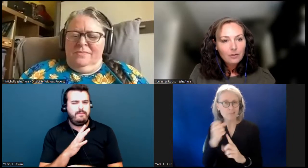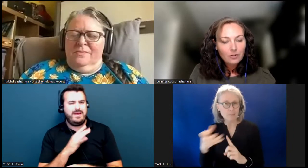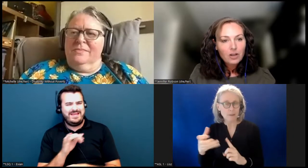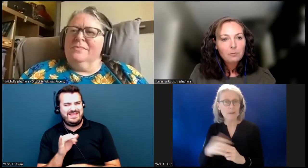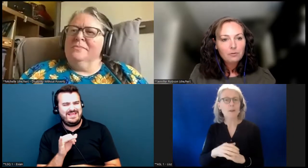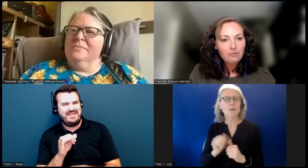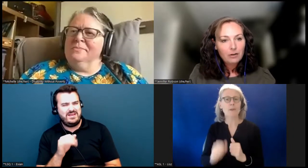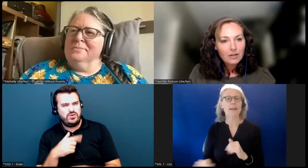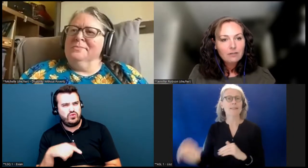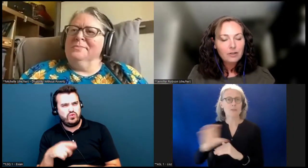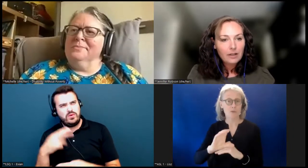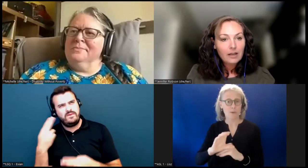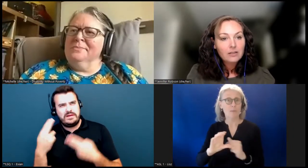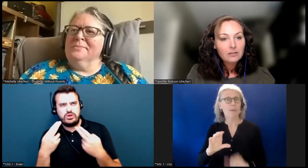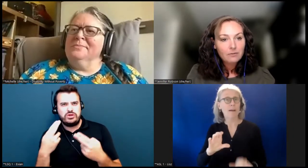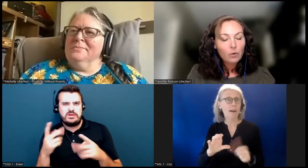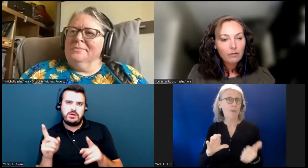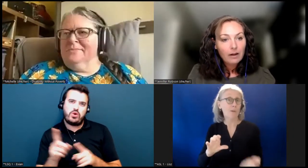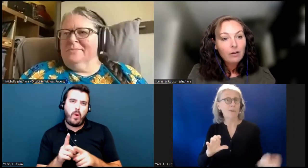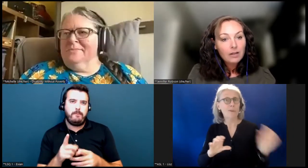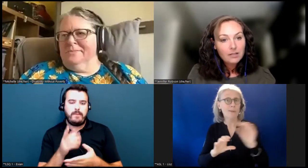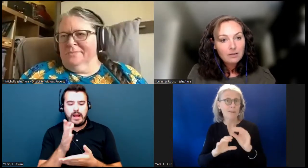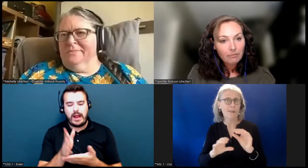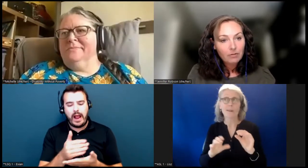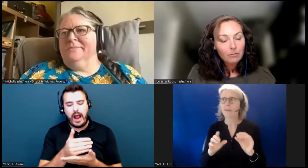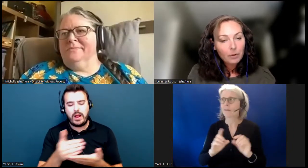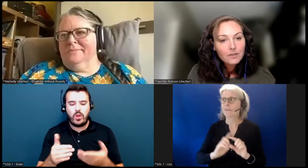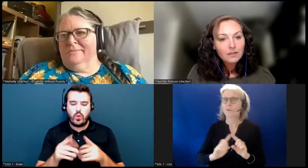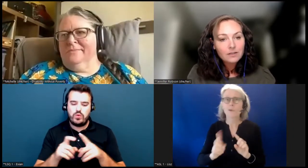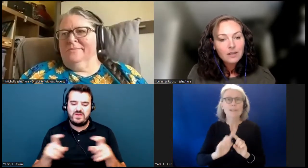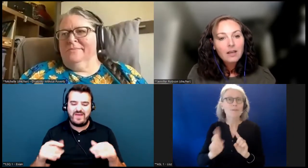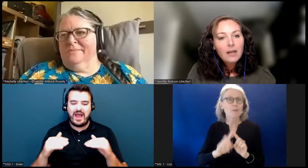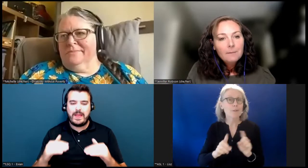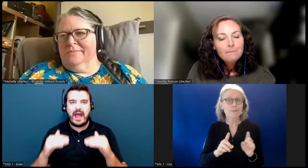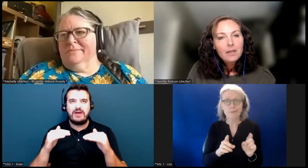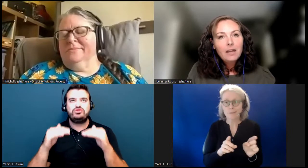ON TOP OF DIFFERENT THINGS FOR VERY DIFFERENT PERSONS.